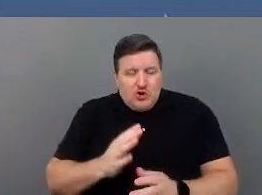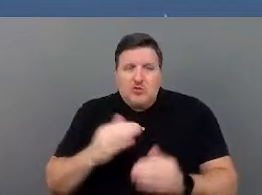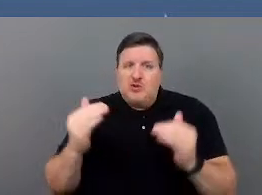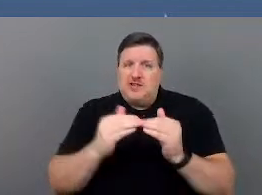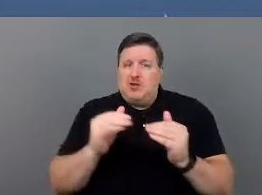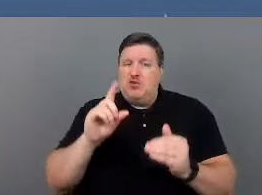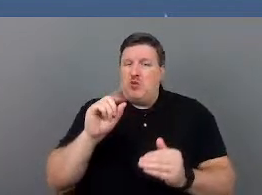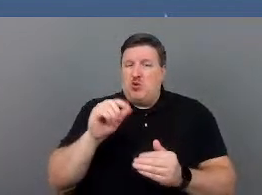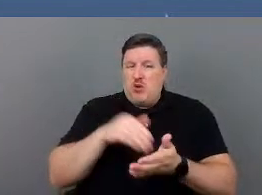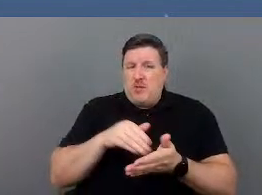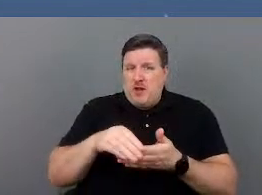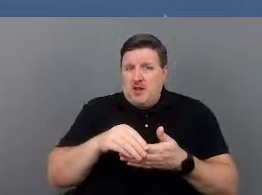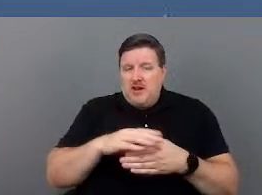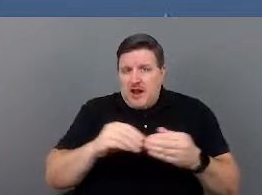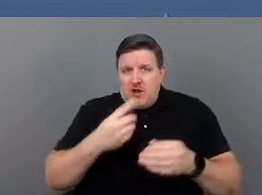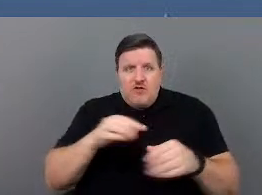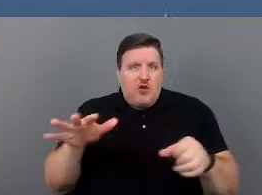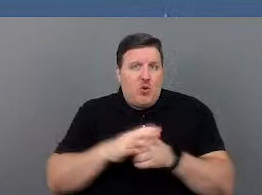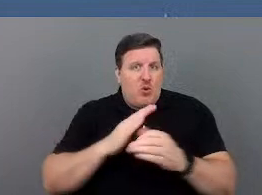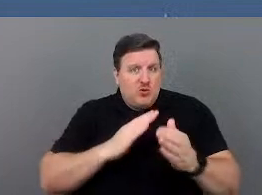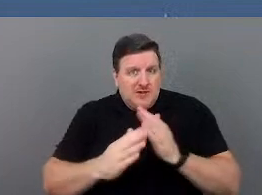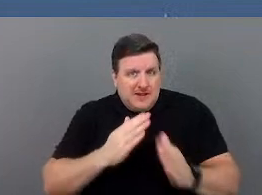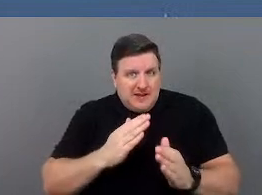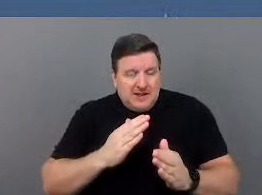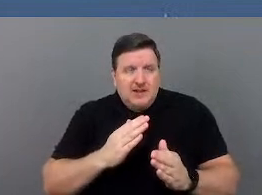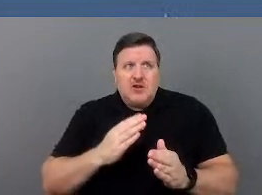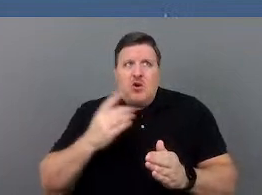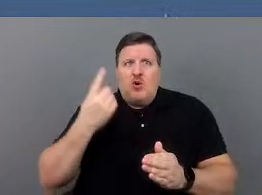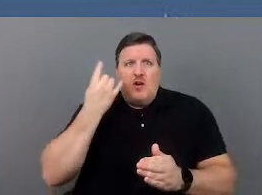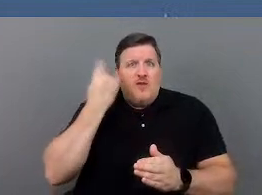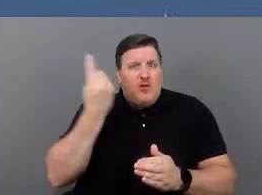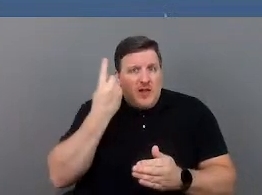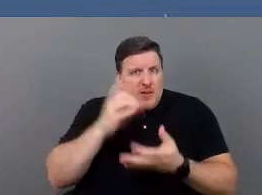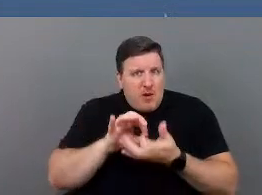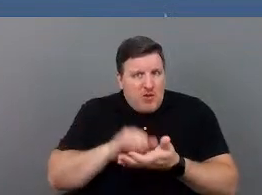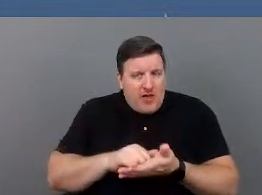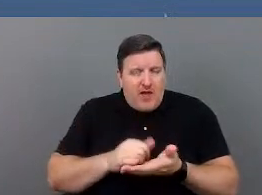A 20 TIME RETURN IN INVESTMENTS TO RESIDENTS. HOW WILL WE PAY FOR ALL OF THIS?